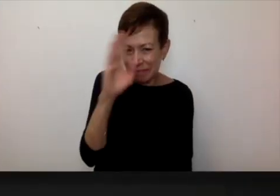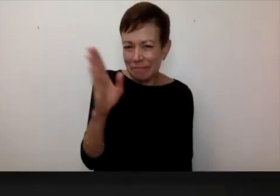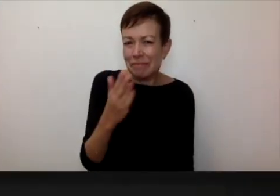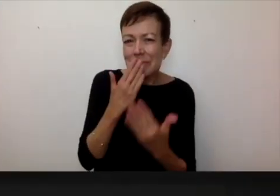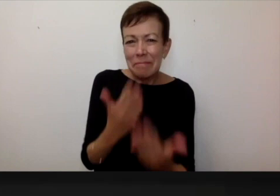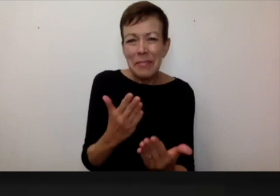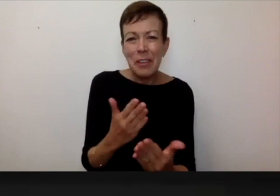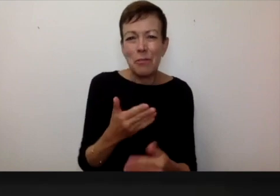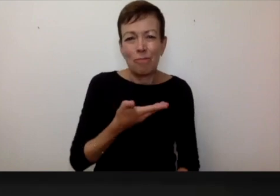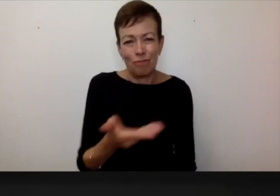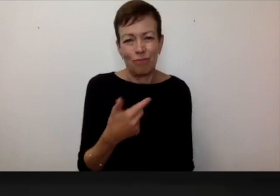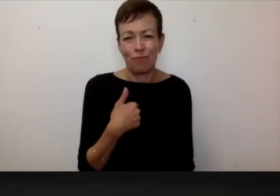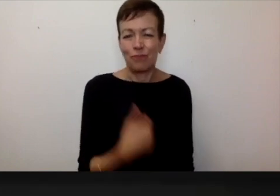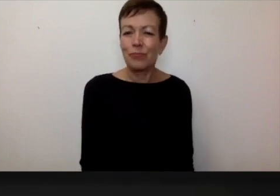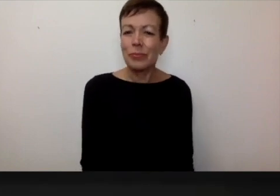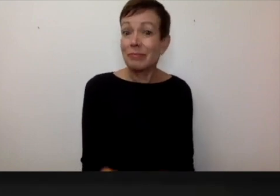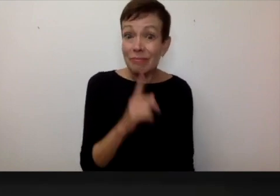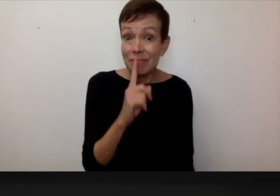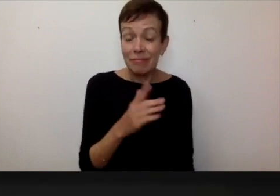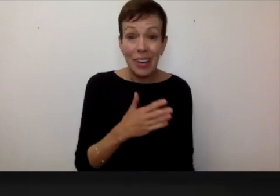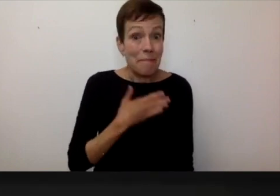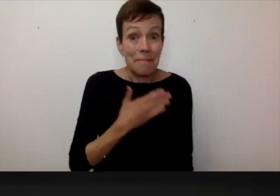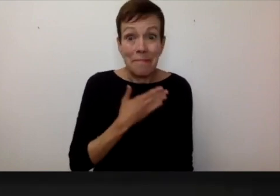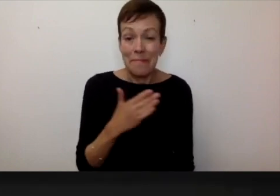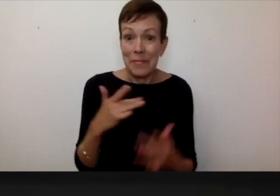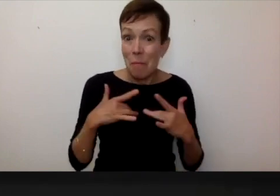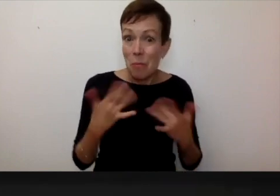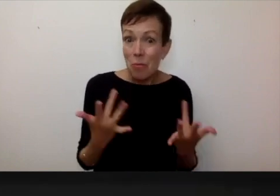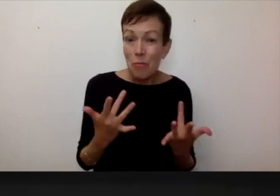uh i'm just uh so happy and thrilled to be here with all of you